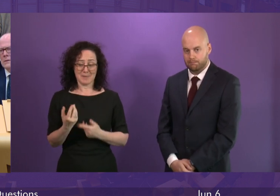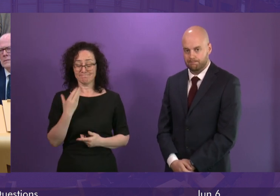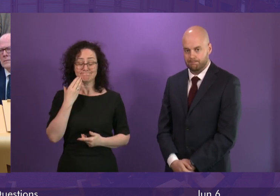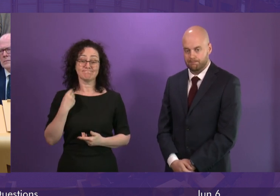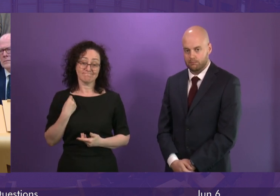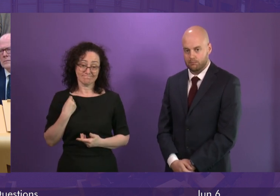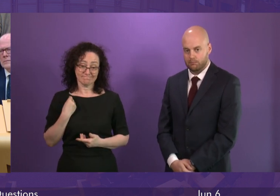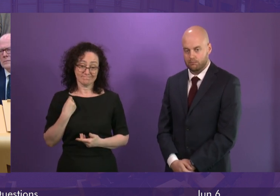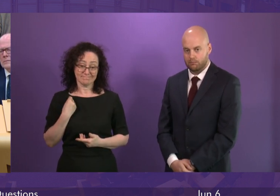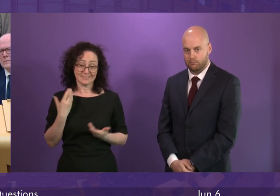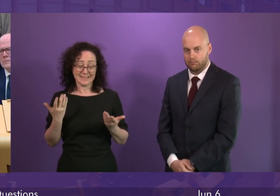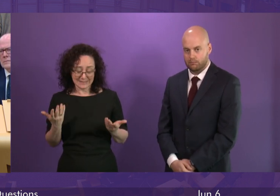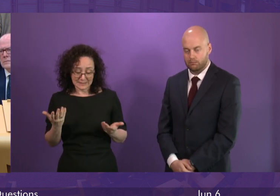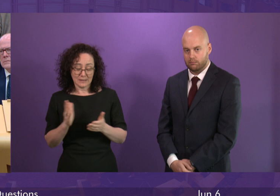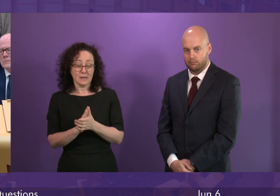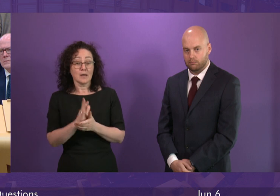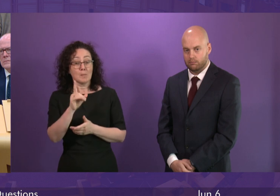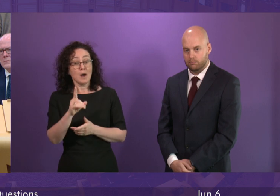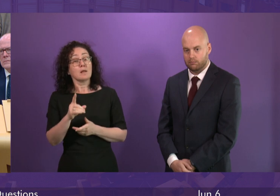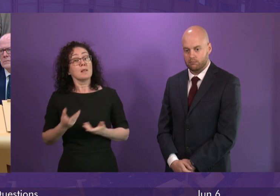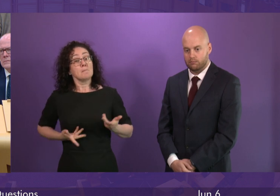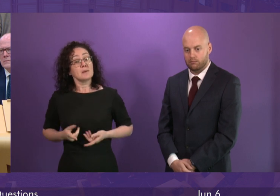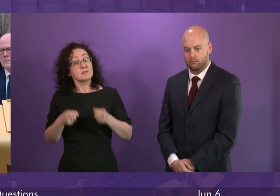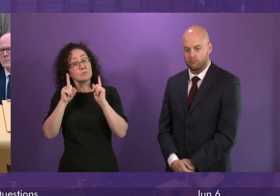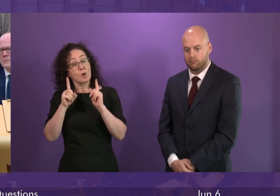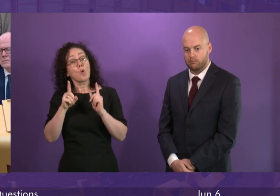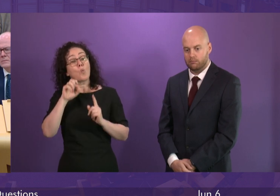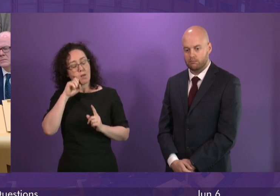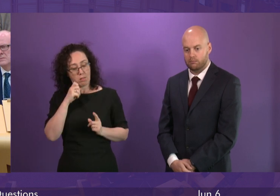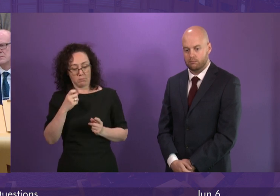buyout and the business minister will be happy to update the Parliament, in due course, on